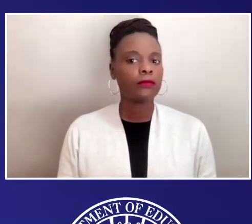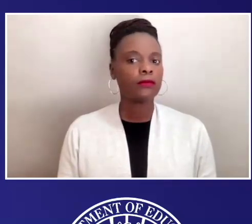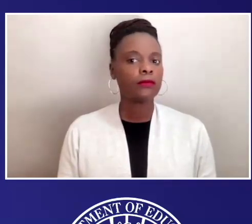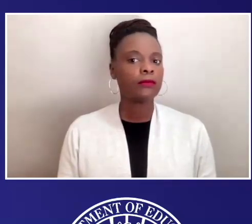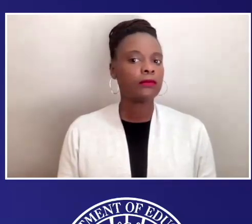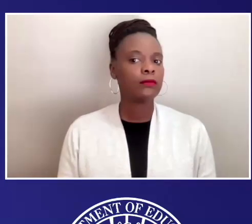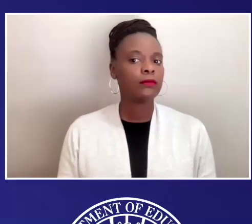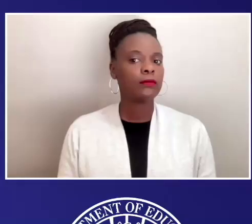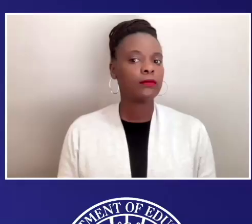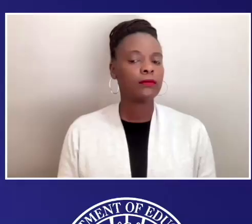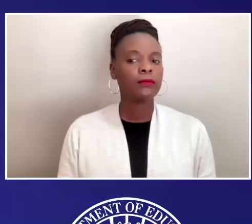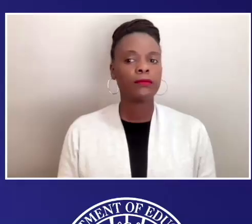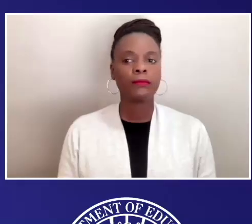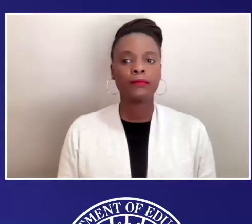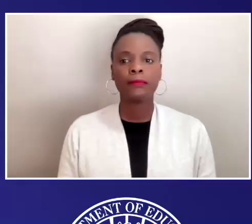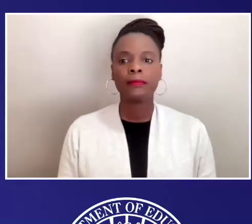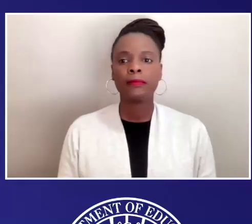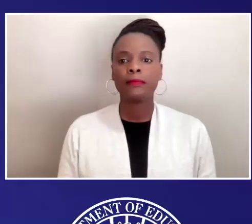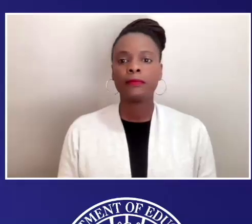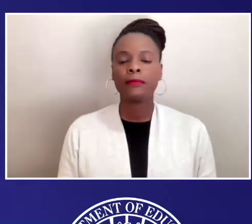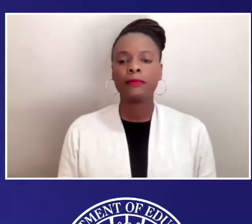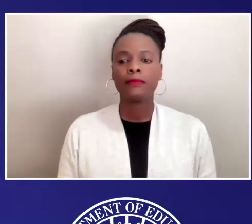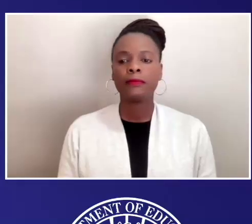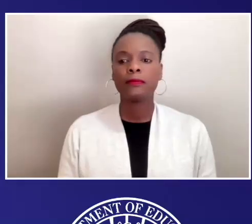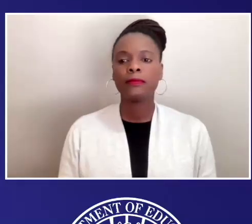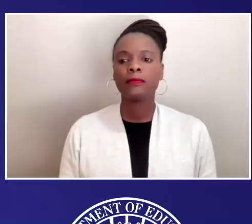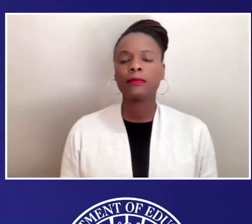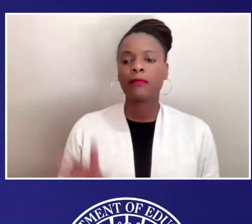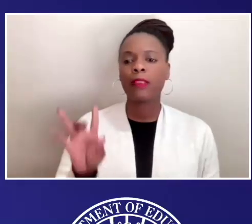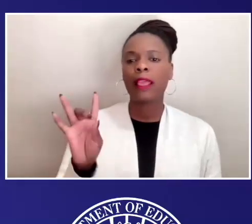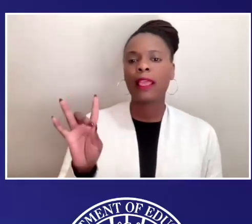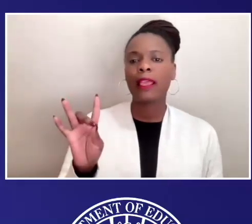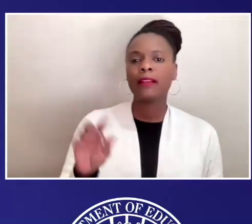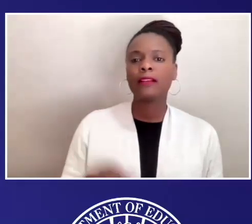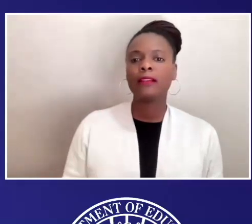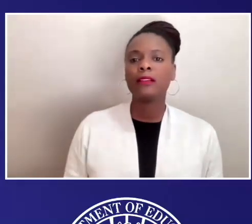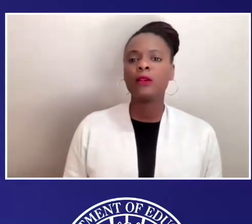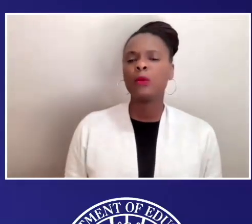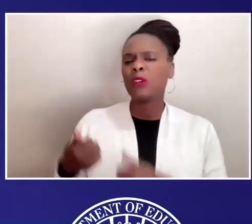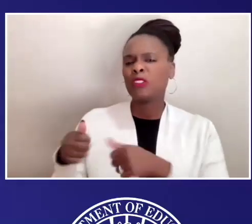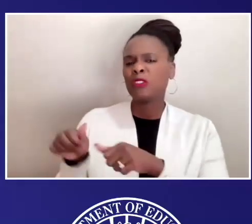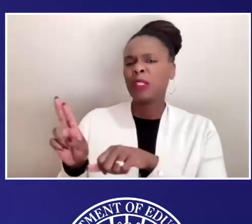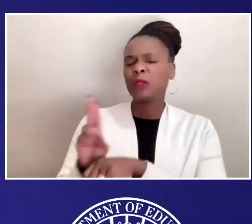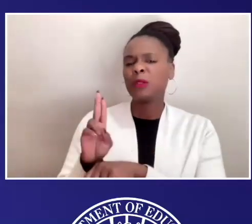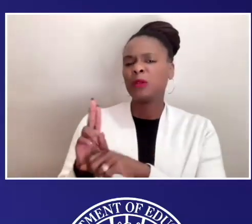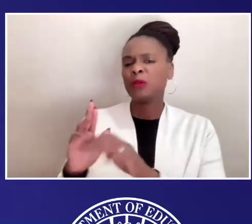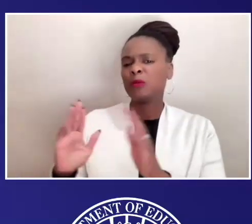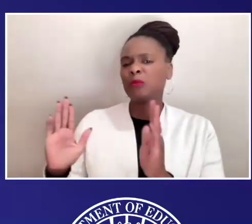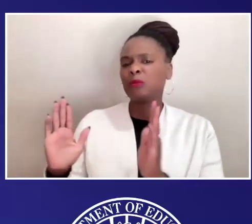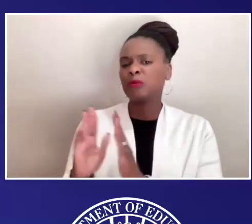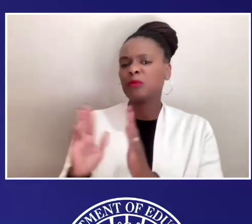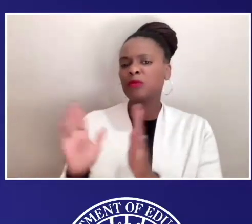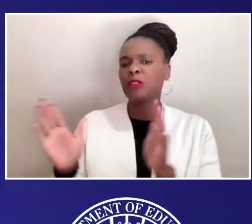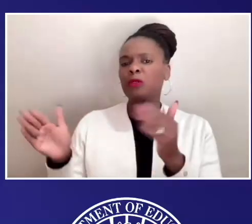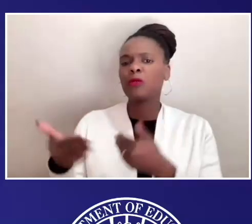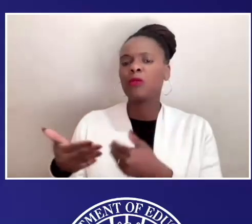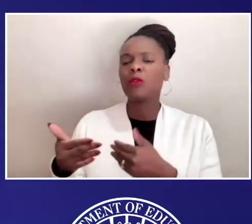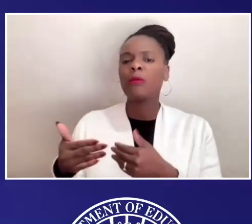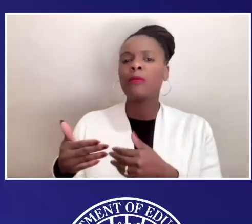Eight. We're not -- we were going to try to go into the little room back here, but we won't have enough seats for everybody, so we'll go ahead and go to the conference room.